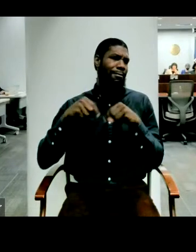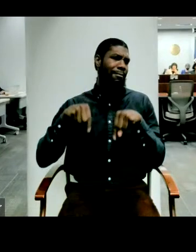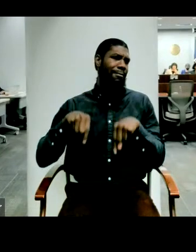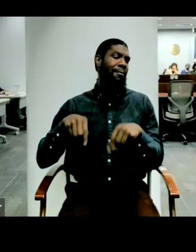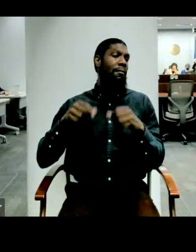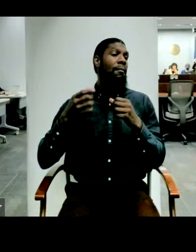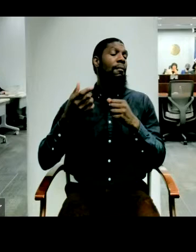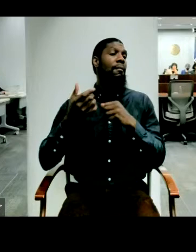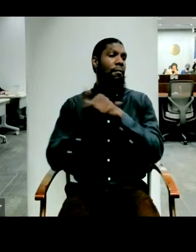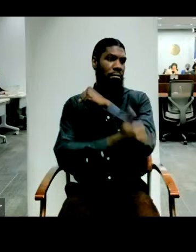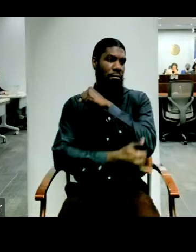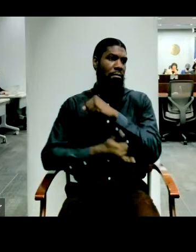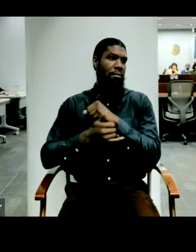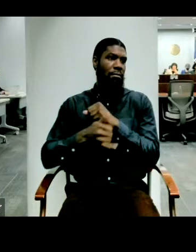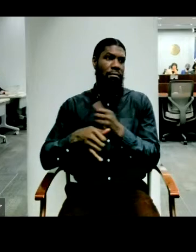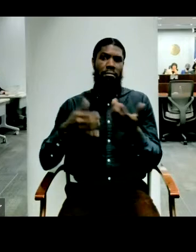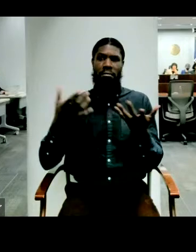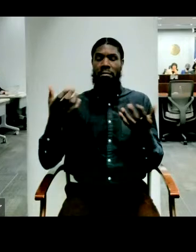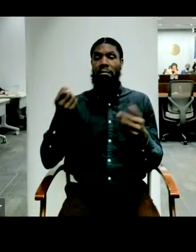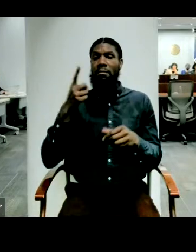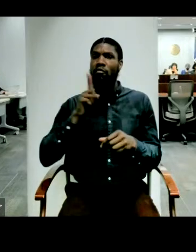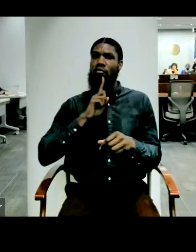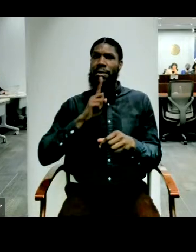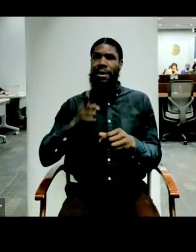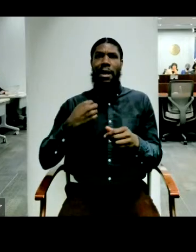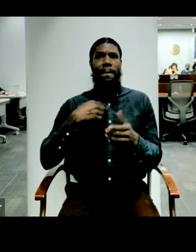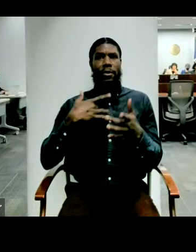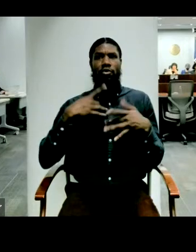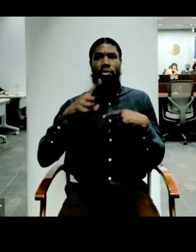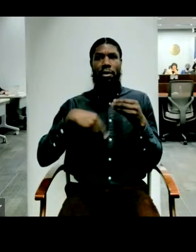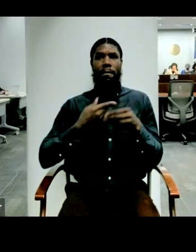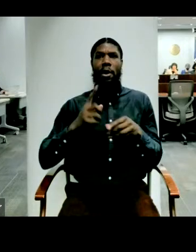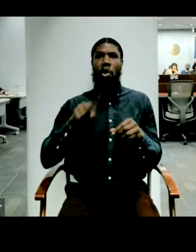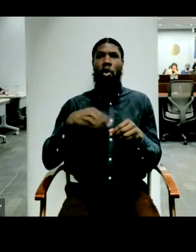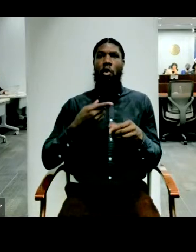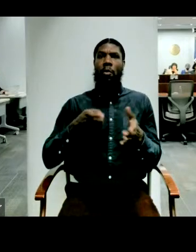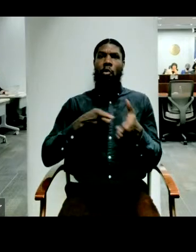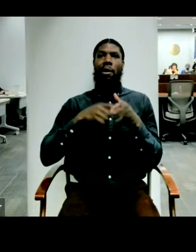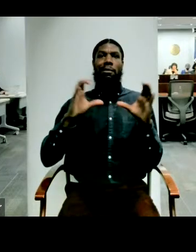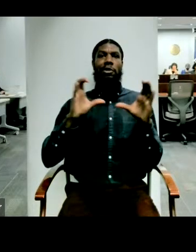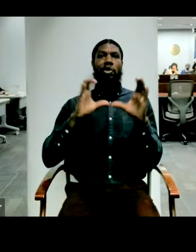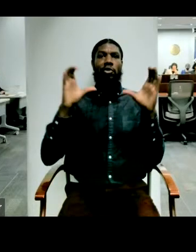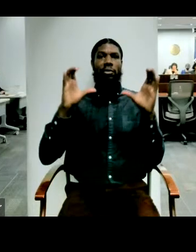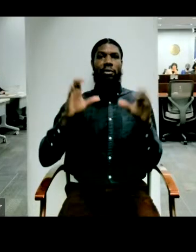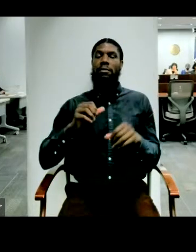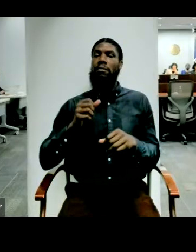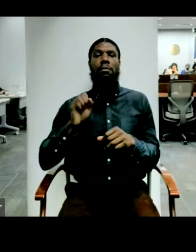I'm concerned about credentials being required unless arbitrary and not necessary for the job.